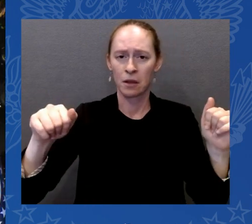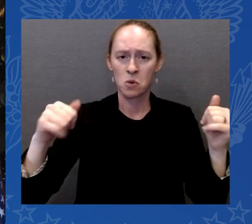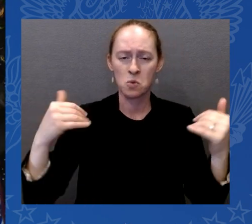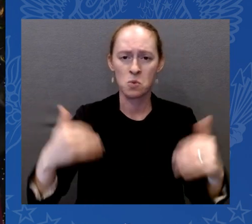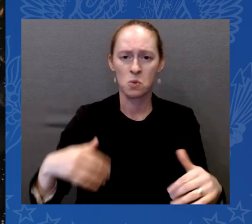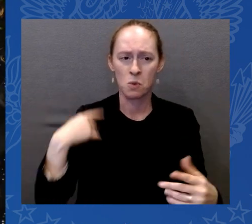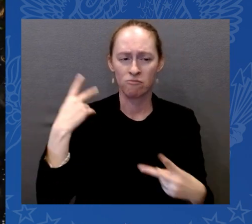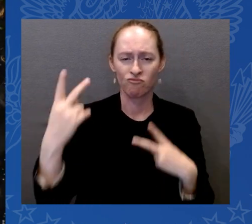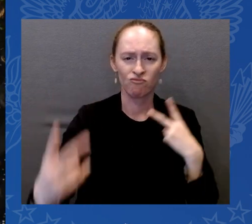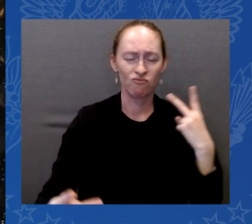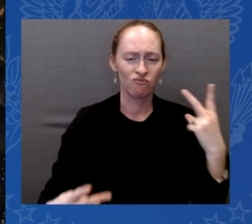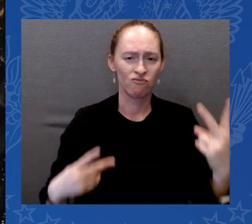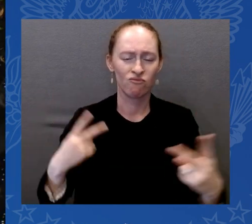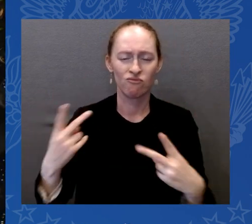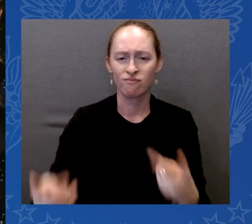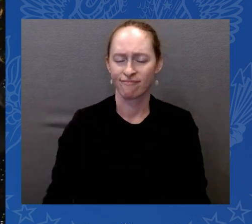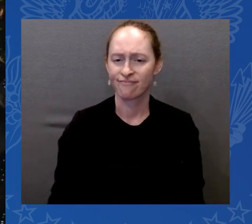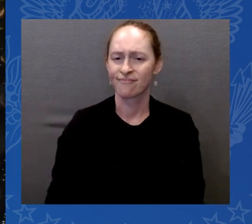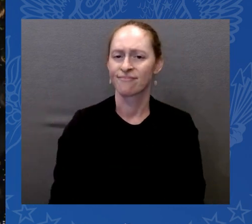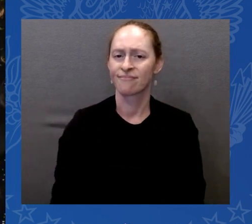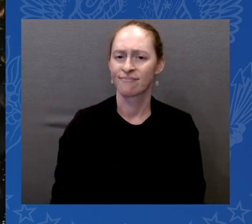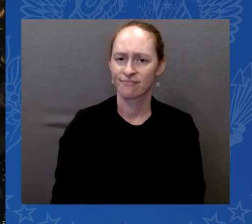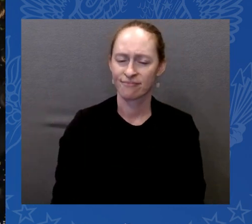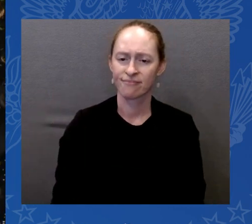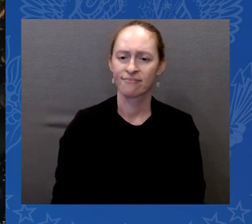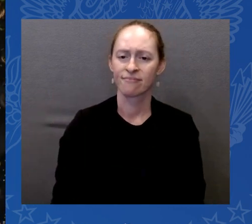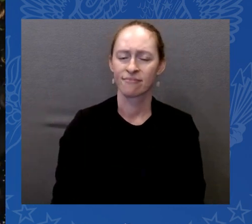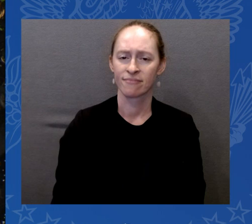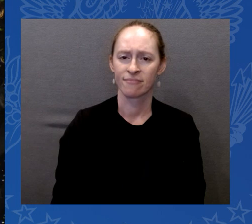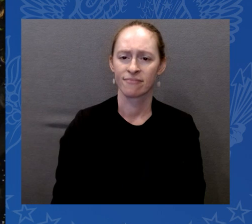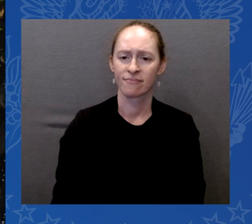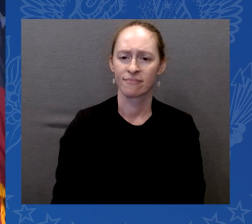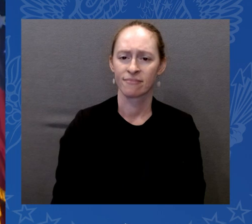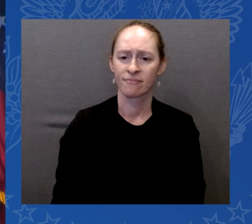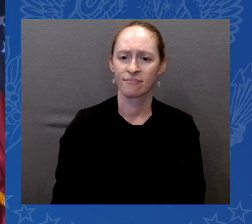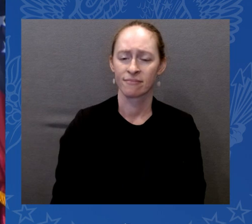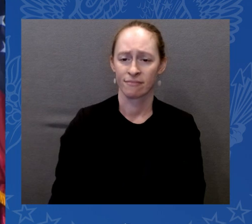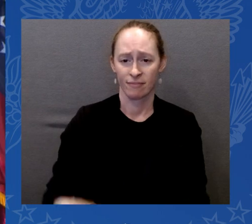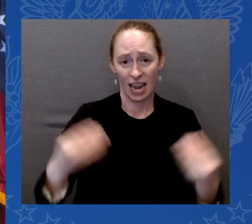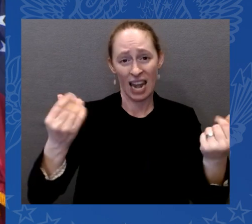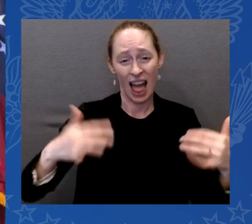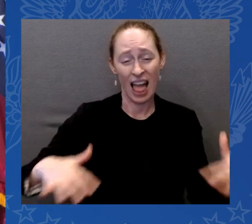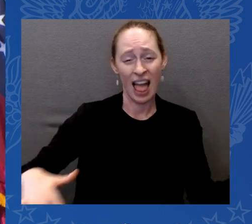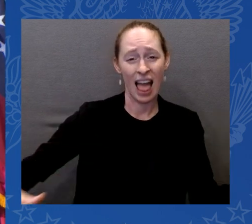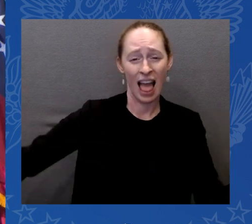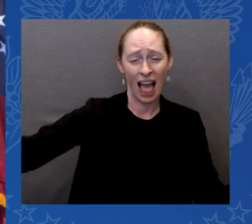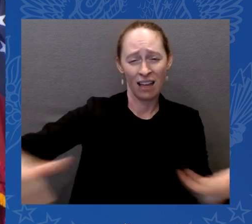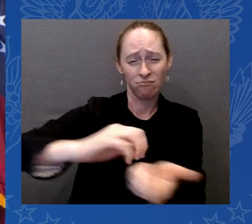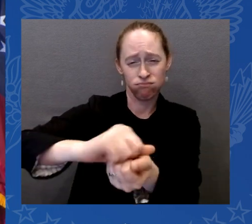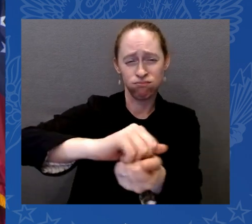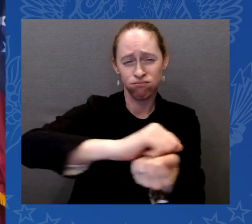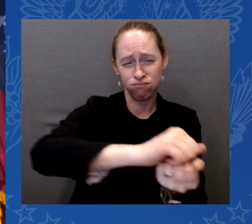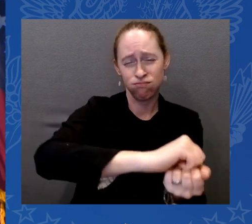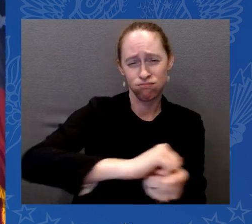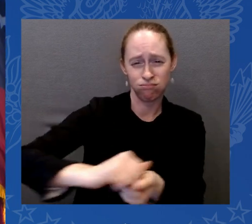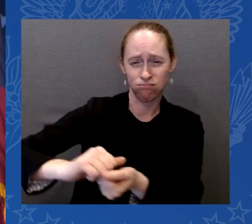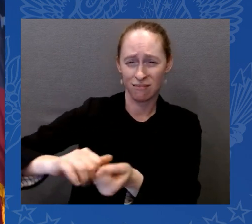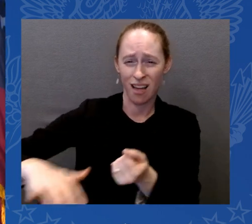destroyed in the United States of America than the entire -- your state of New Jersey from top to bottom. That's how much land has been wiped out.